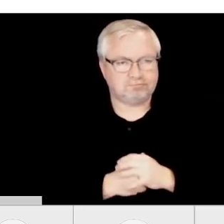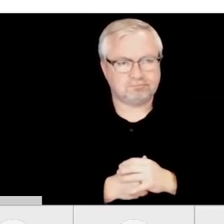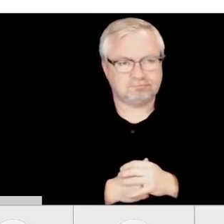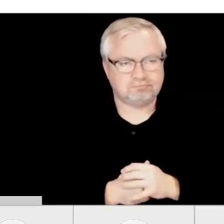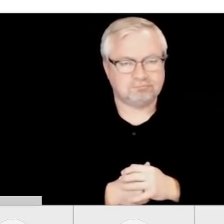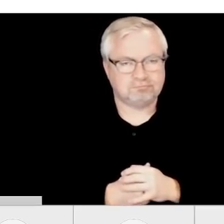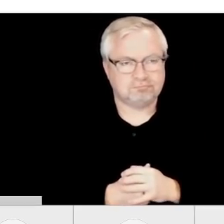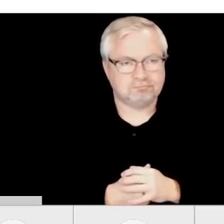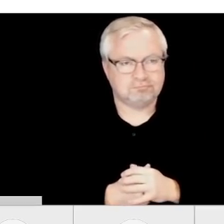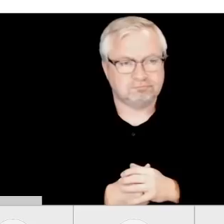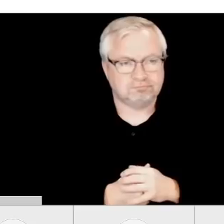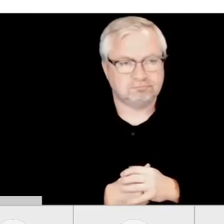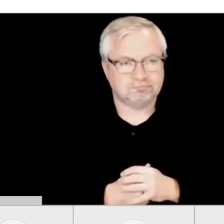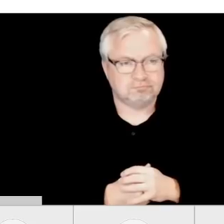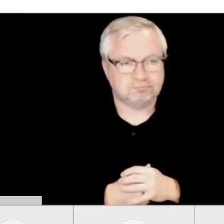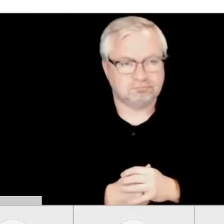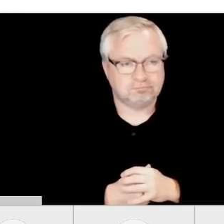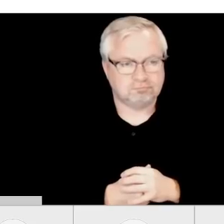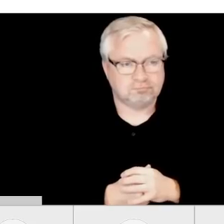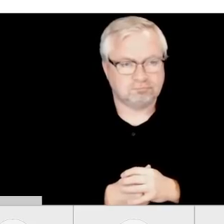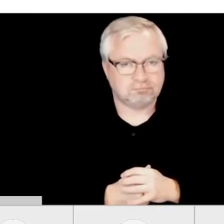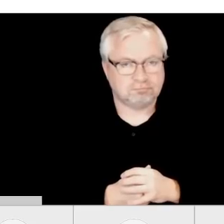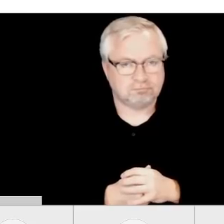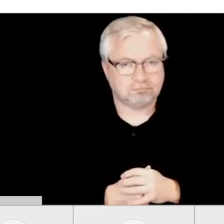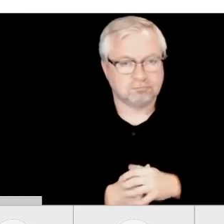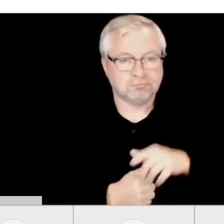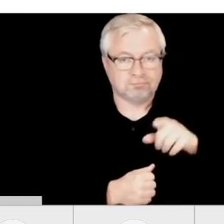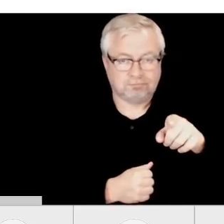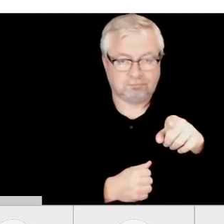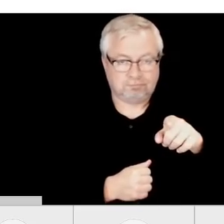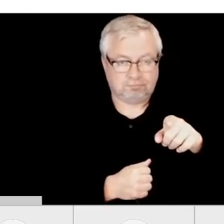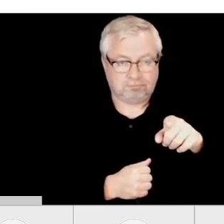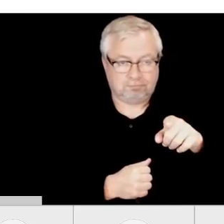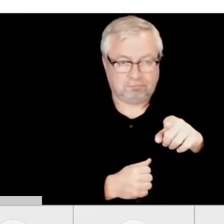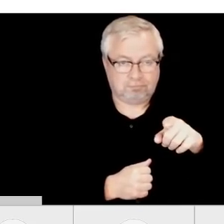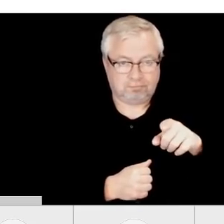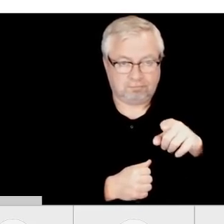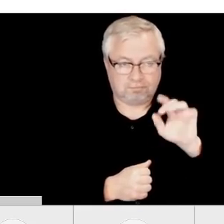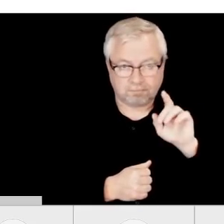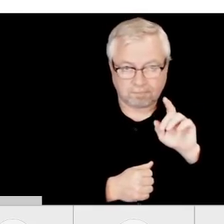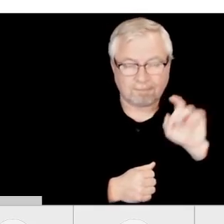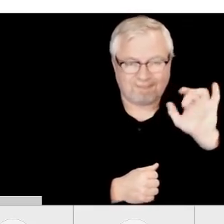Dr. Enns: Version 2 versus Version 3.